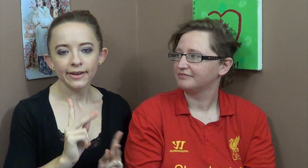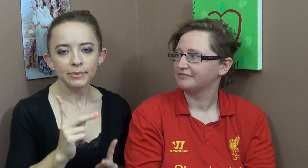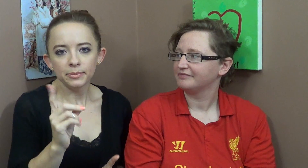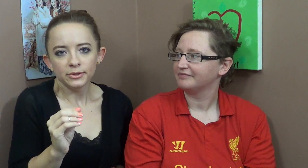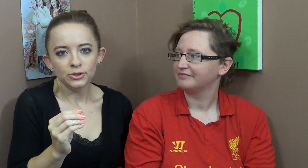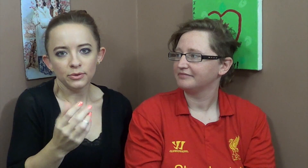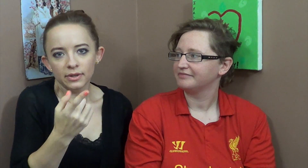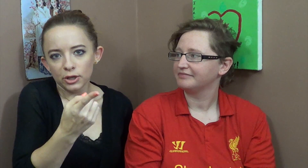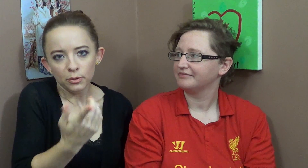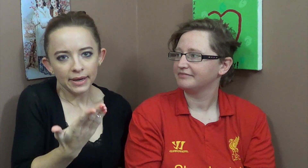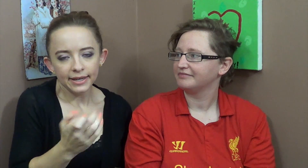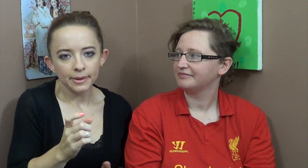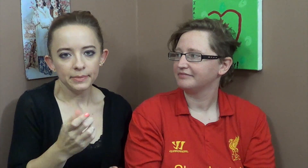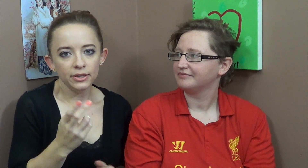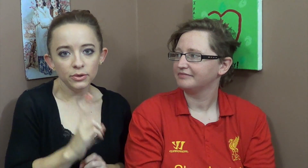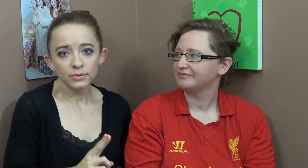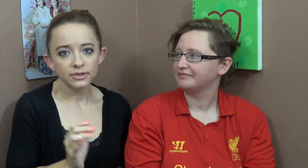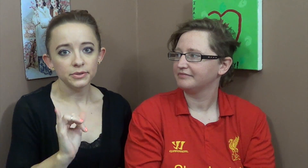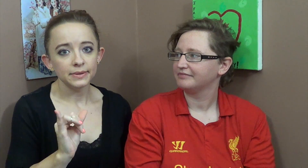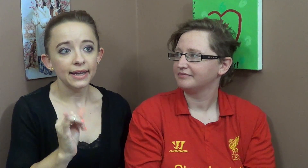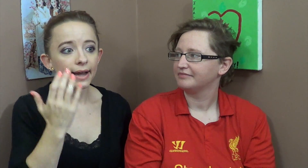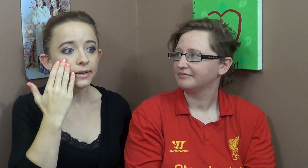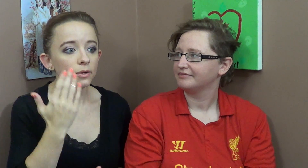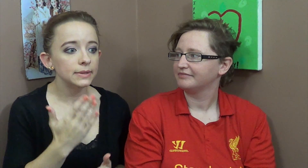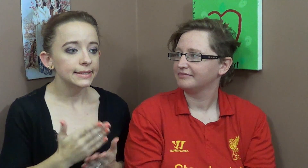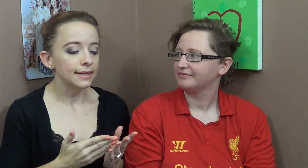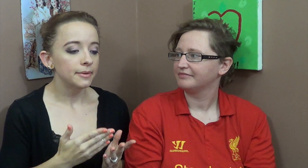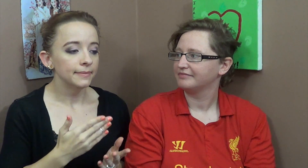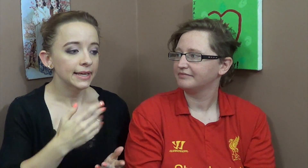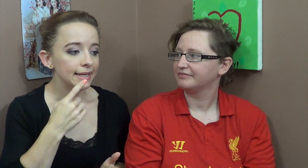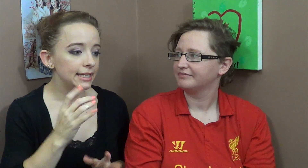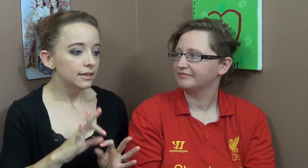that Deaf people do that you might not be used to. Like I know in some